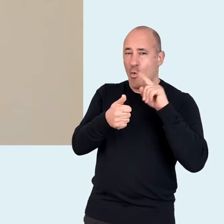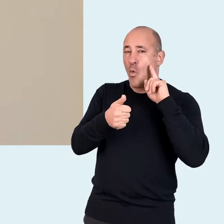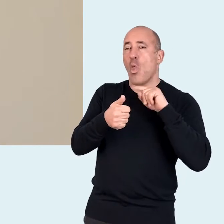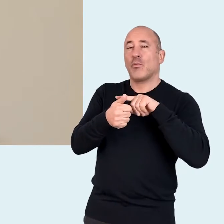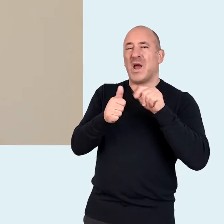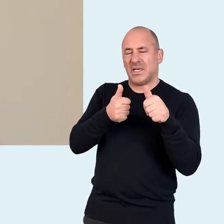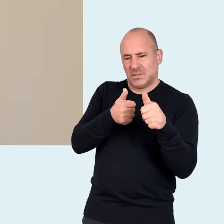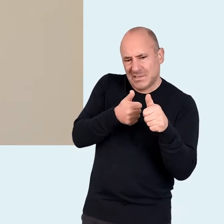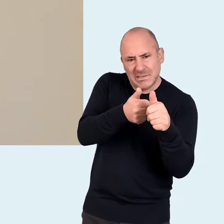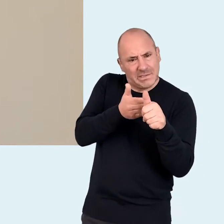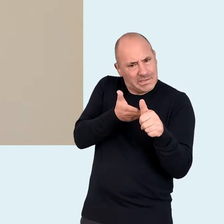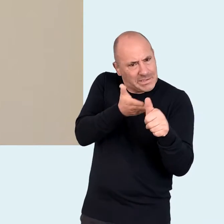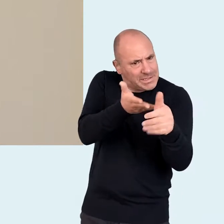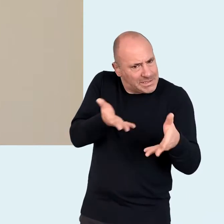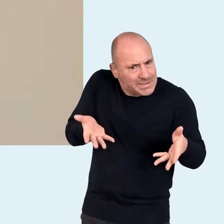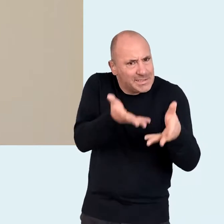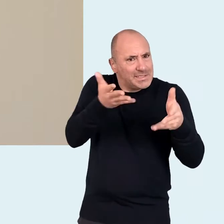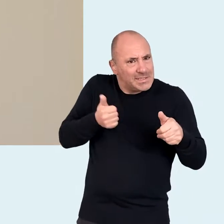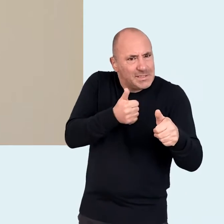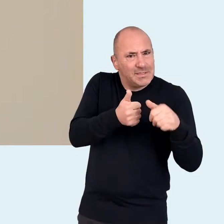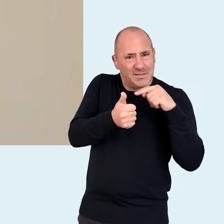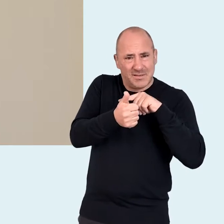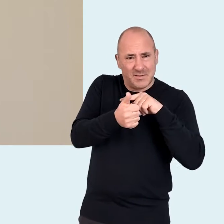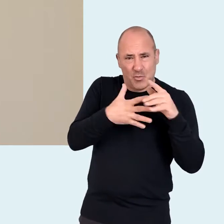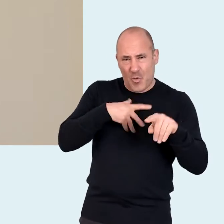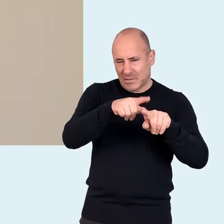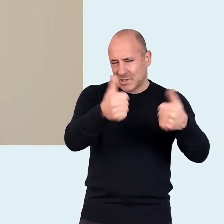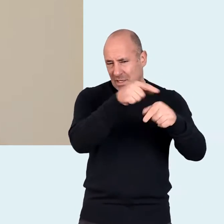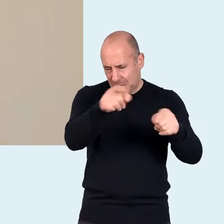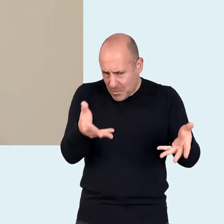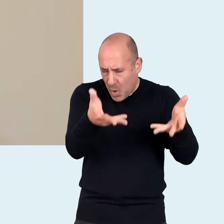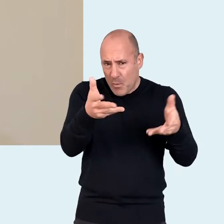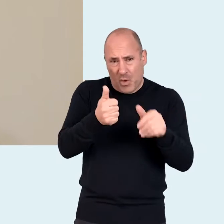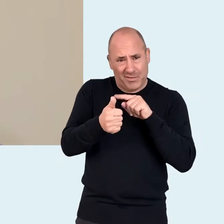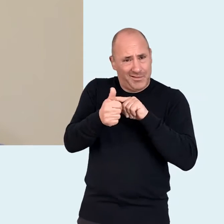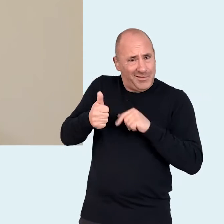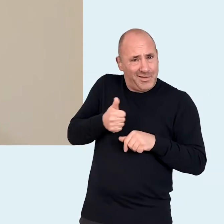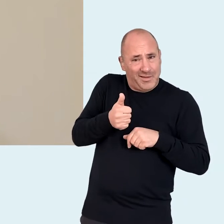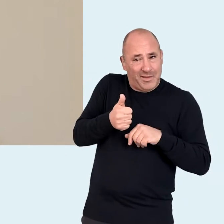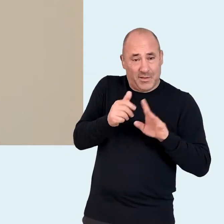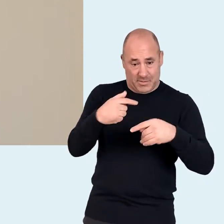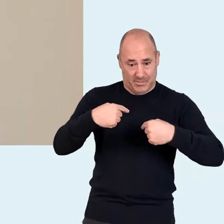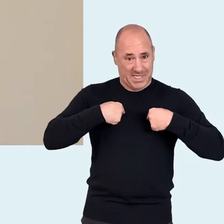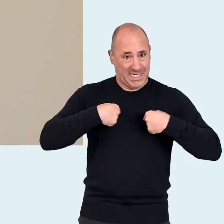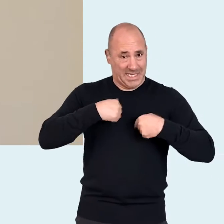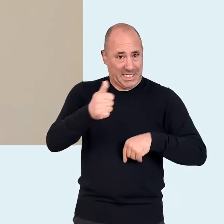who's always pushing other people forward. He's always wanting the best for other people.